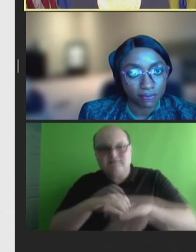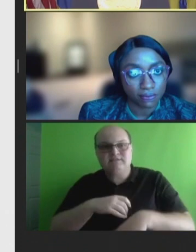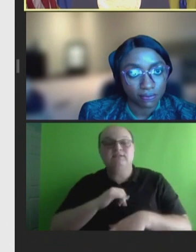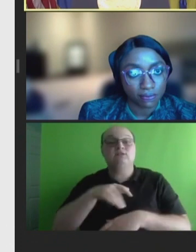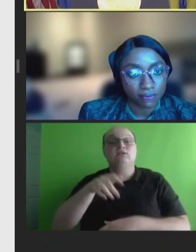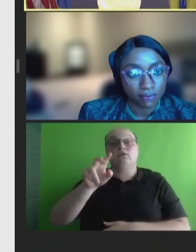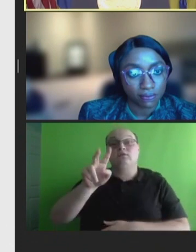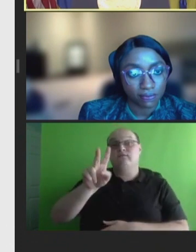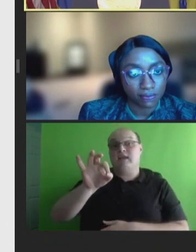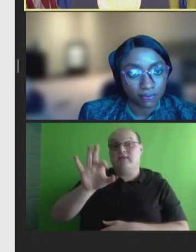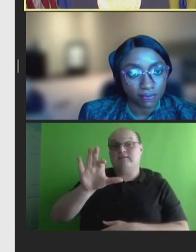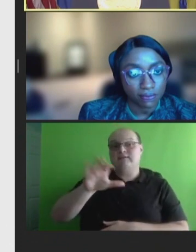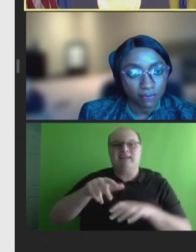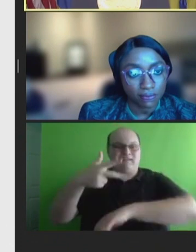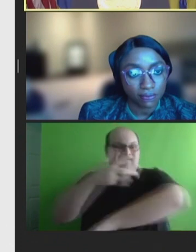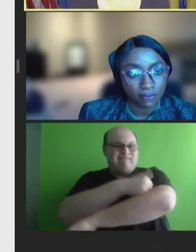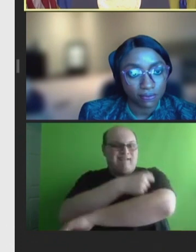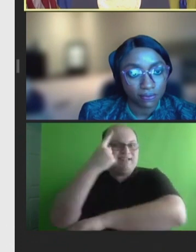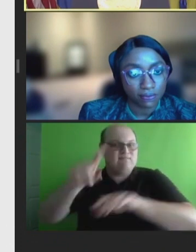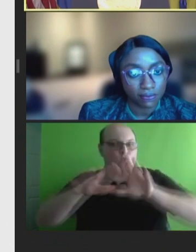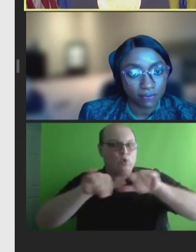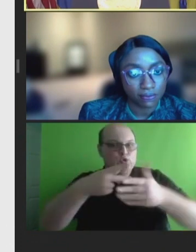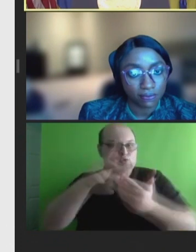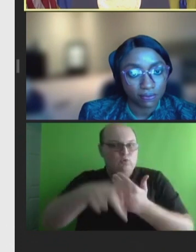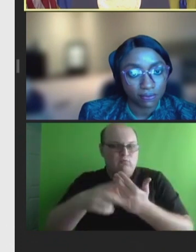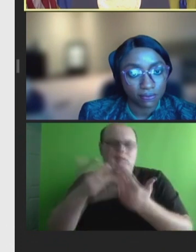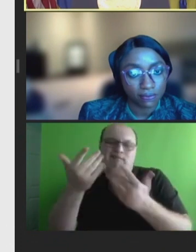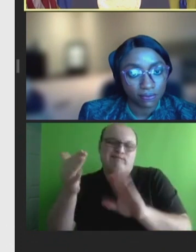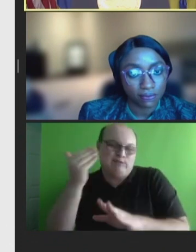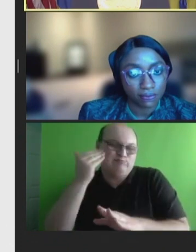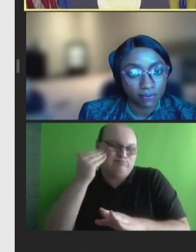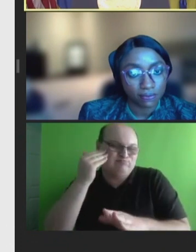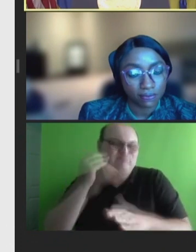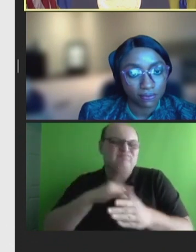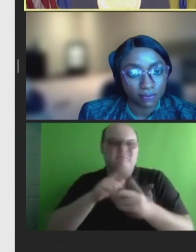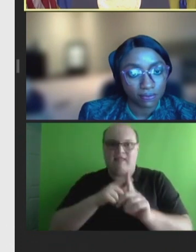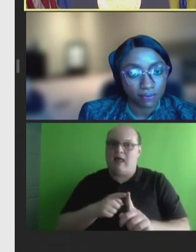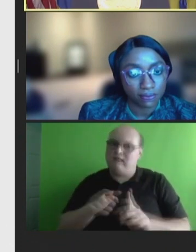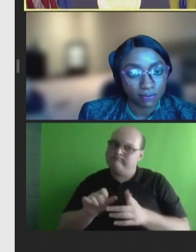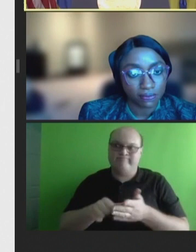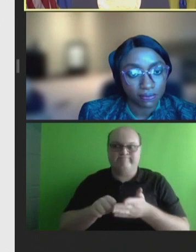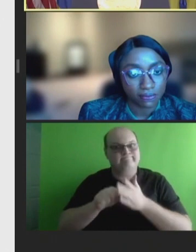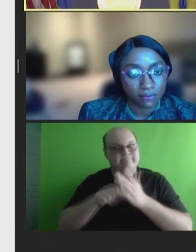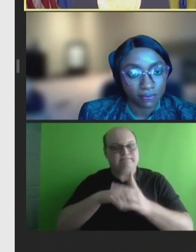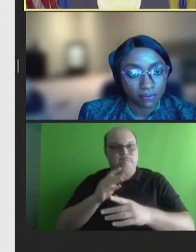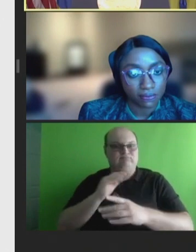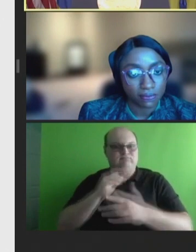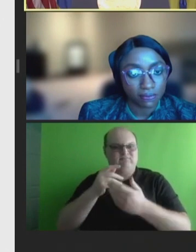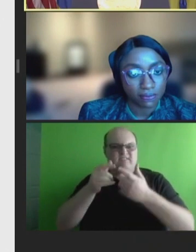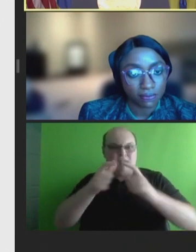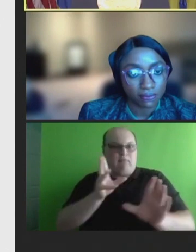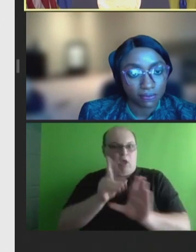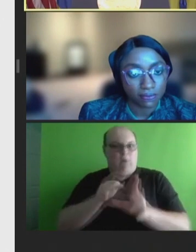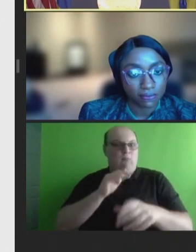which you all are very familiar with, is really the cornerstone of our work. And we are coming